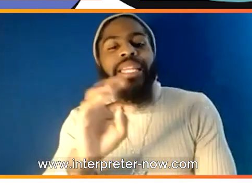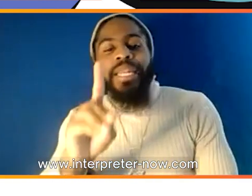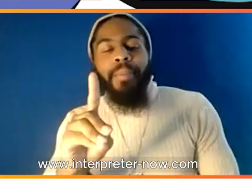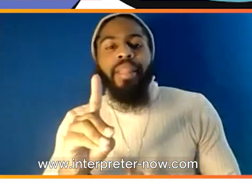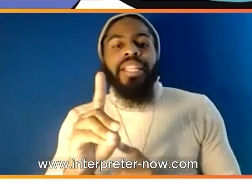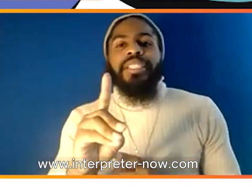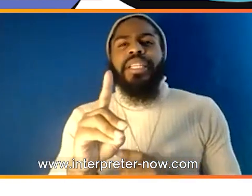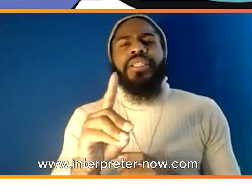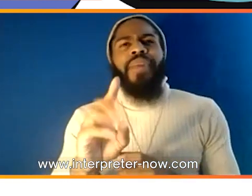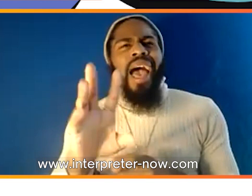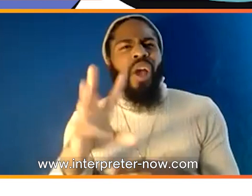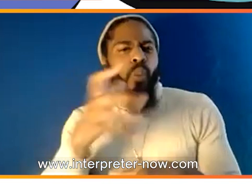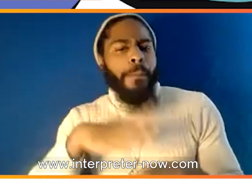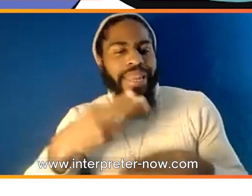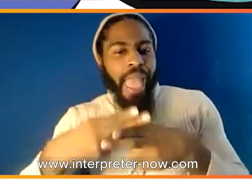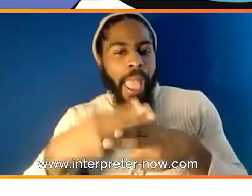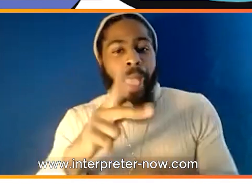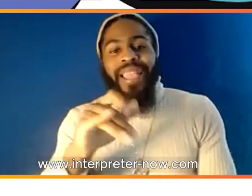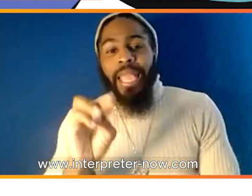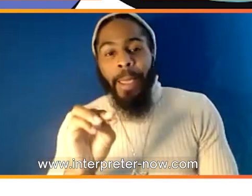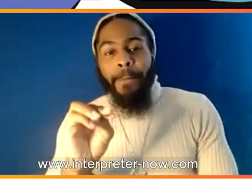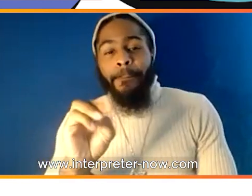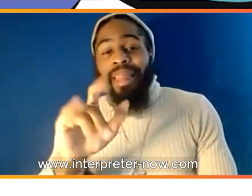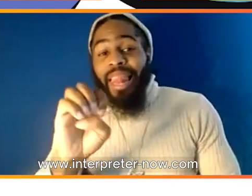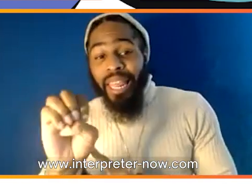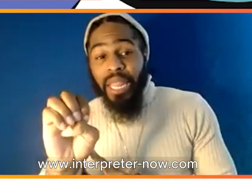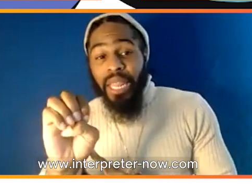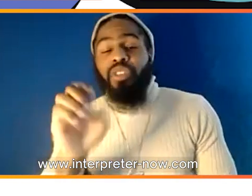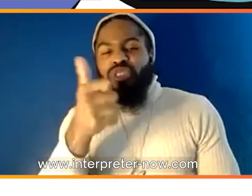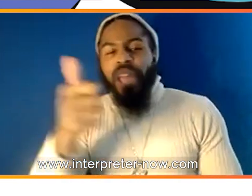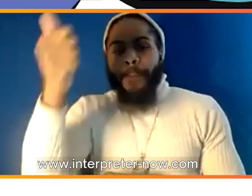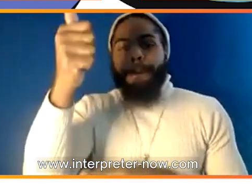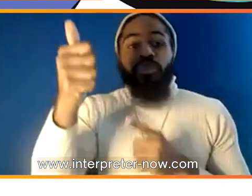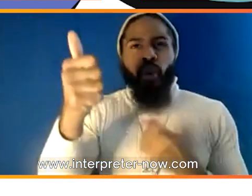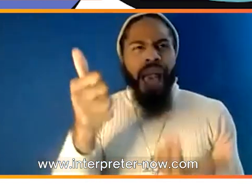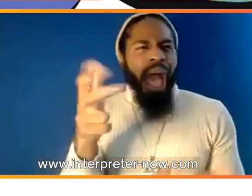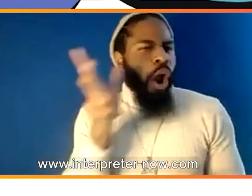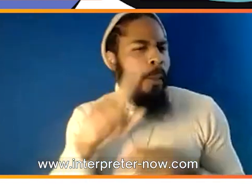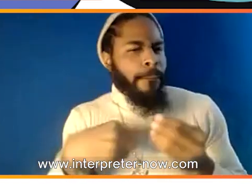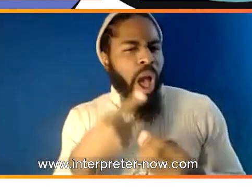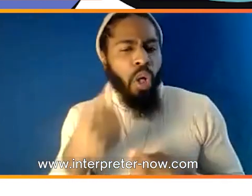led by Kim Graham Lee. I found through the grapevine that they were doing all this great